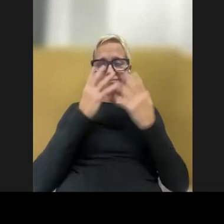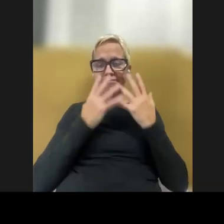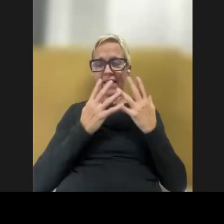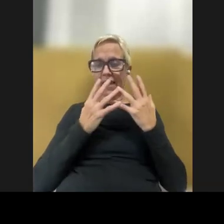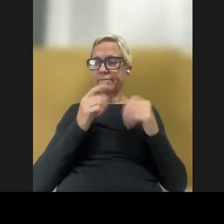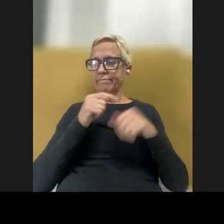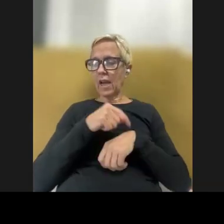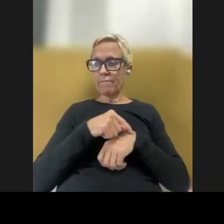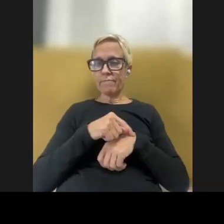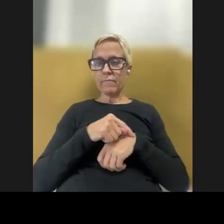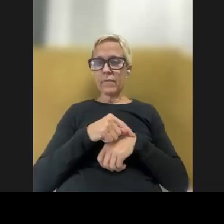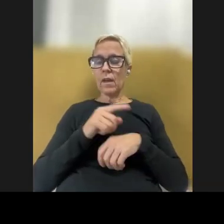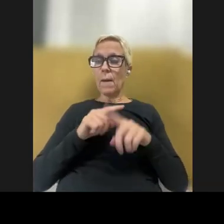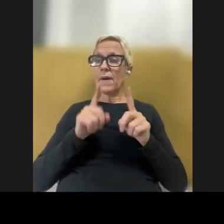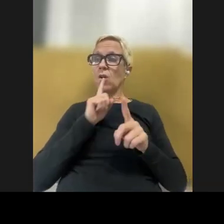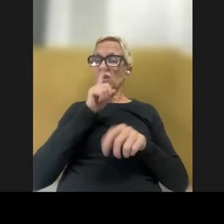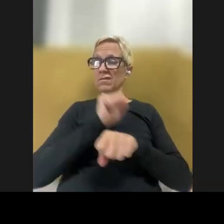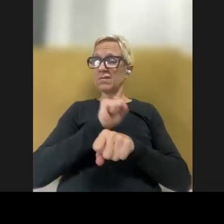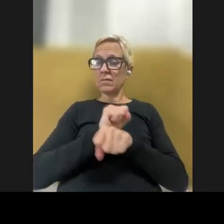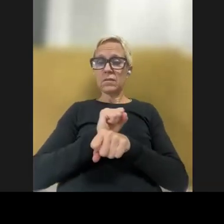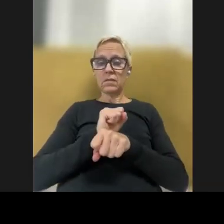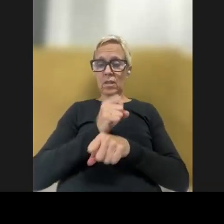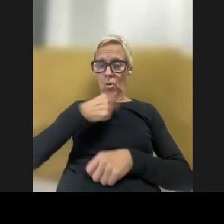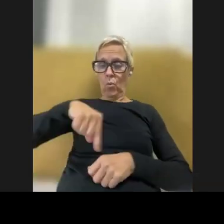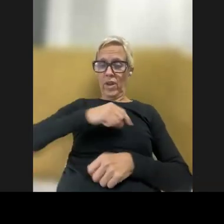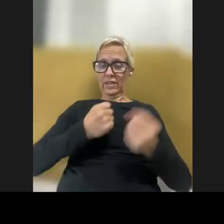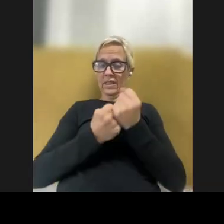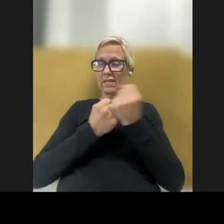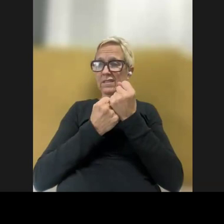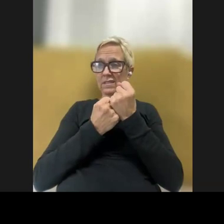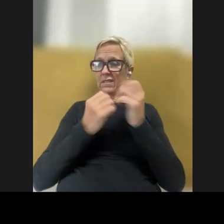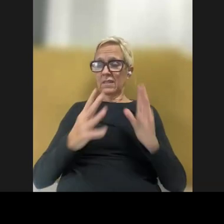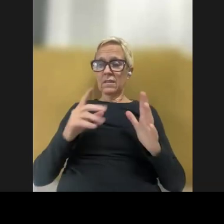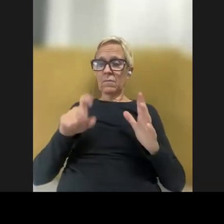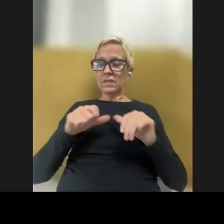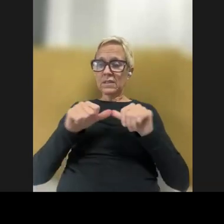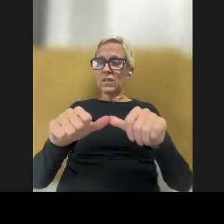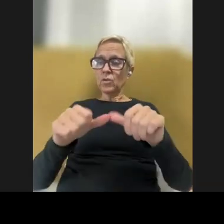Very dark political times.